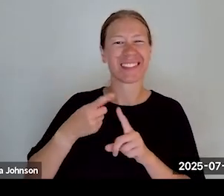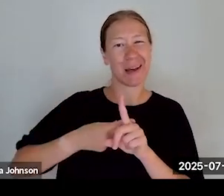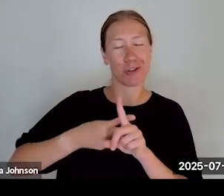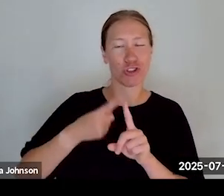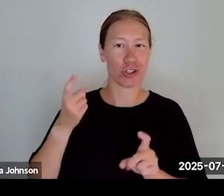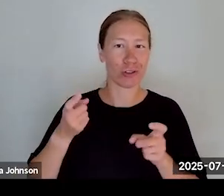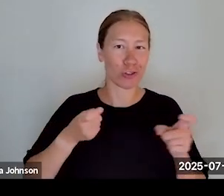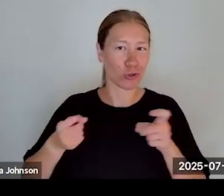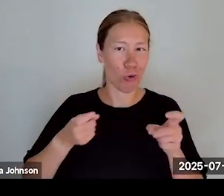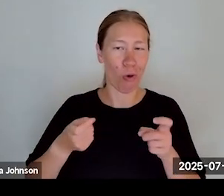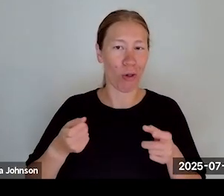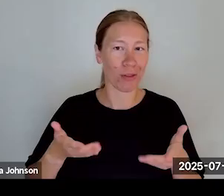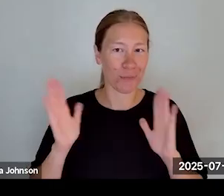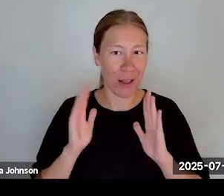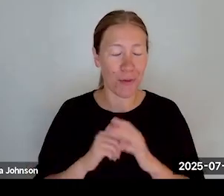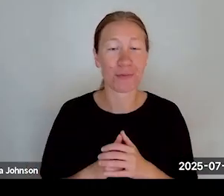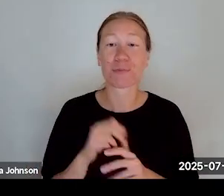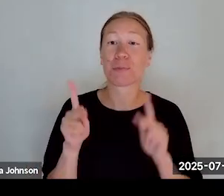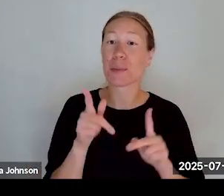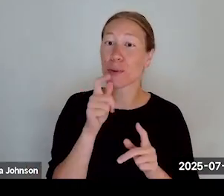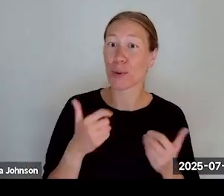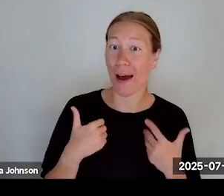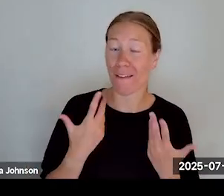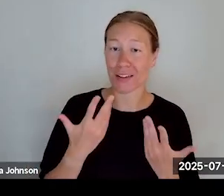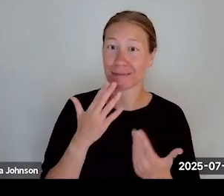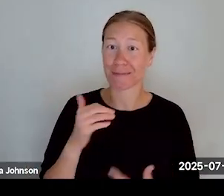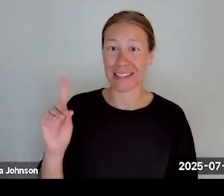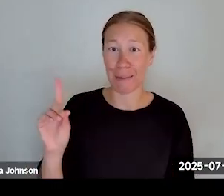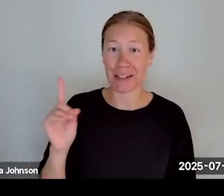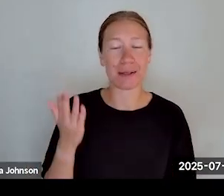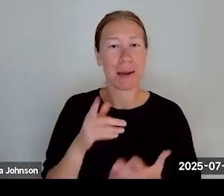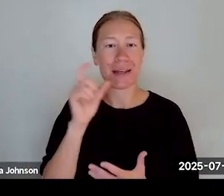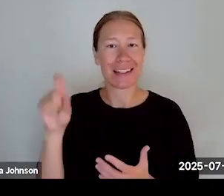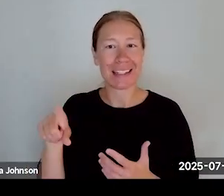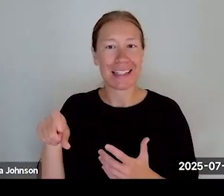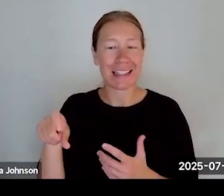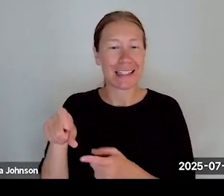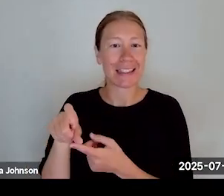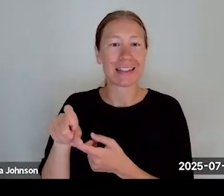People with diabetes or other similar conditions may need access to storage areas for medications